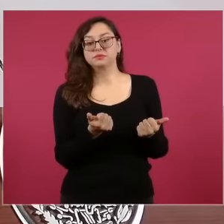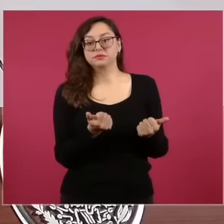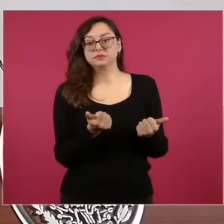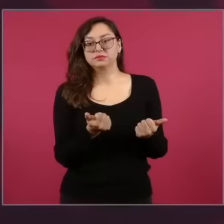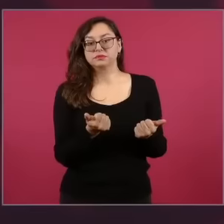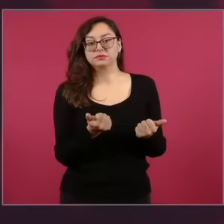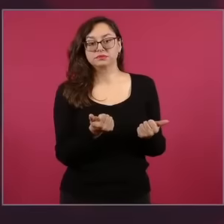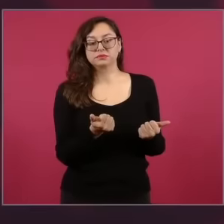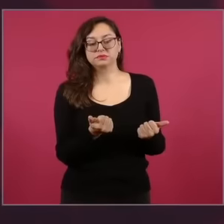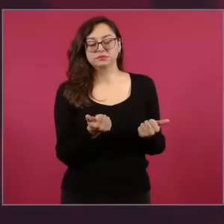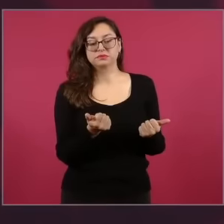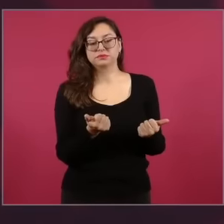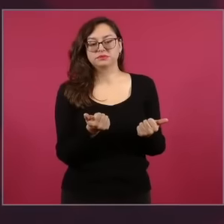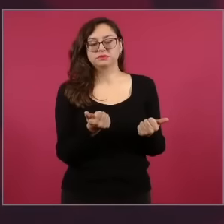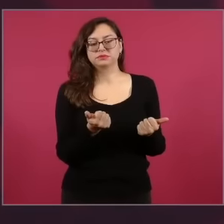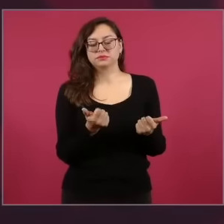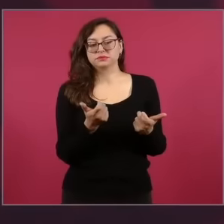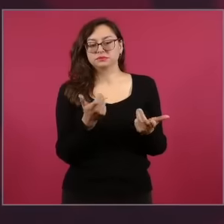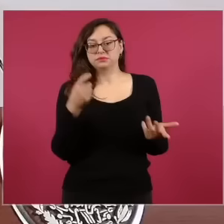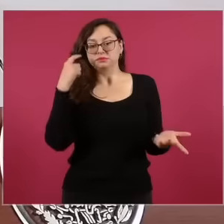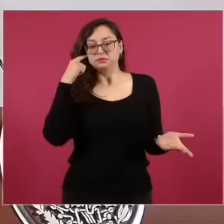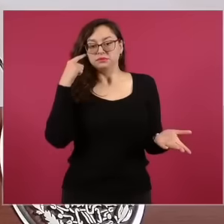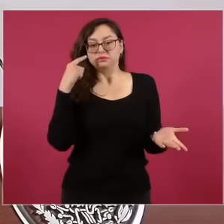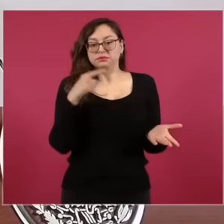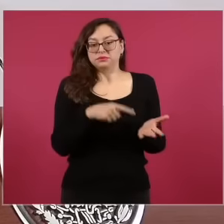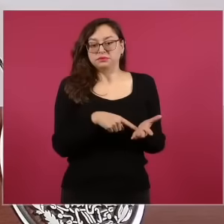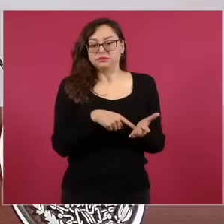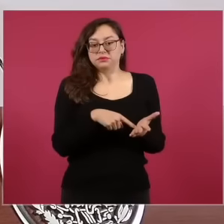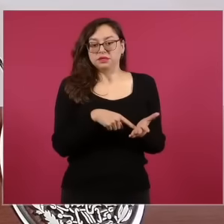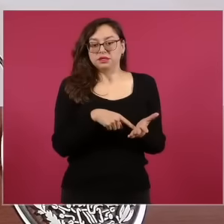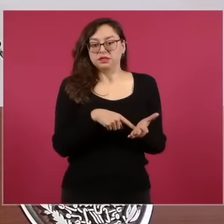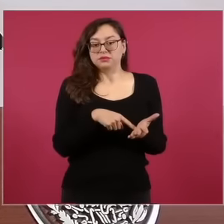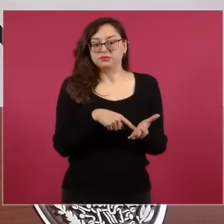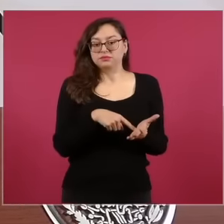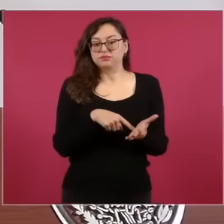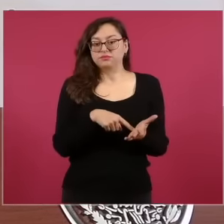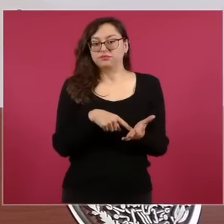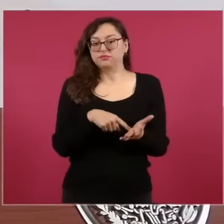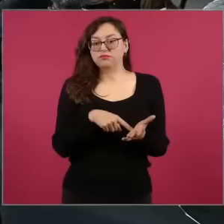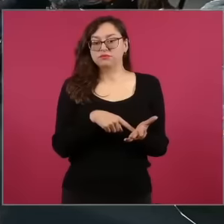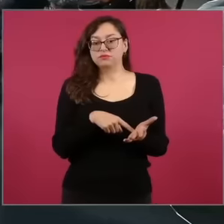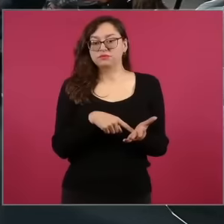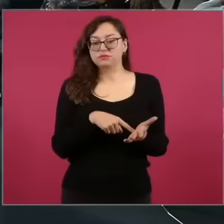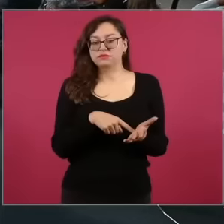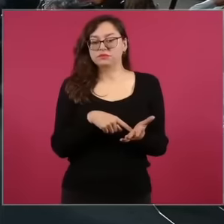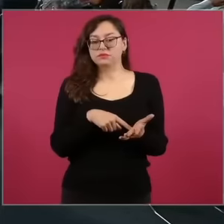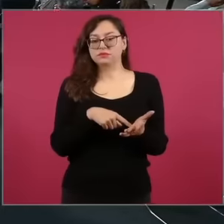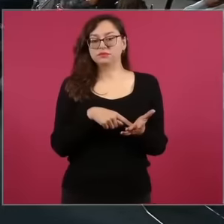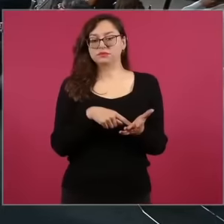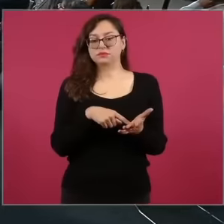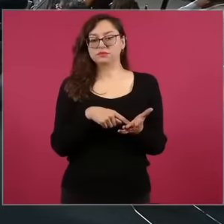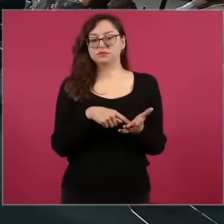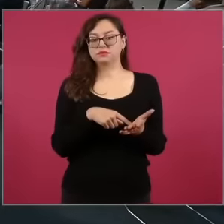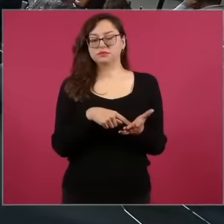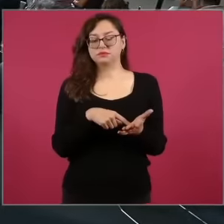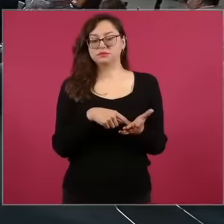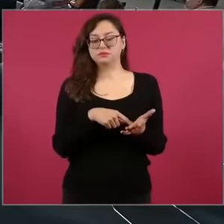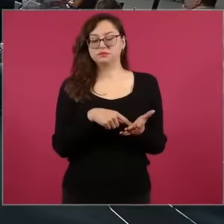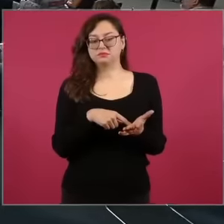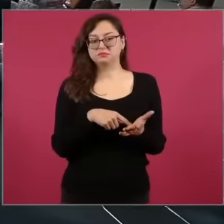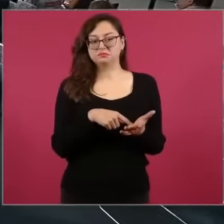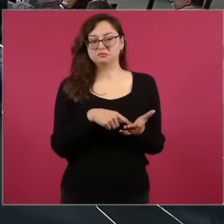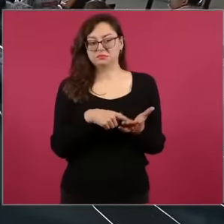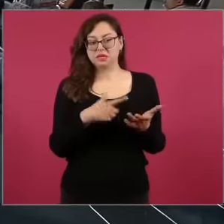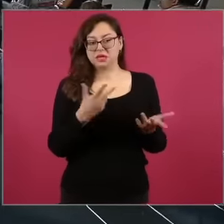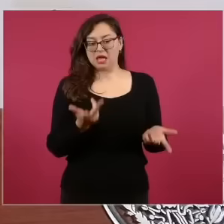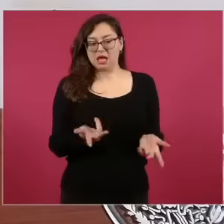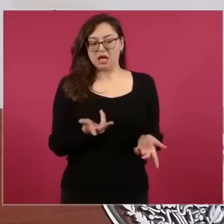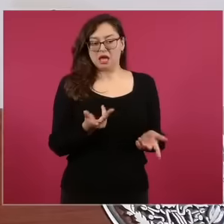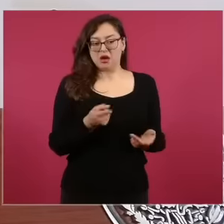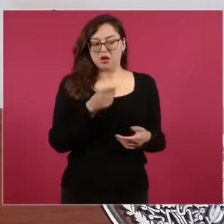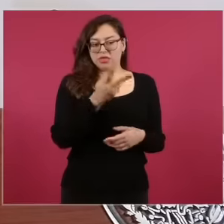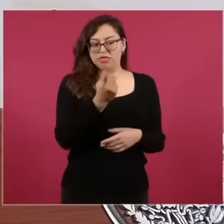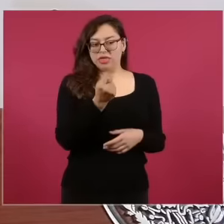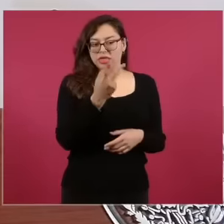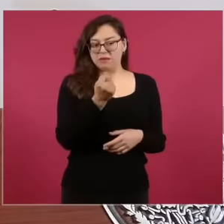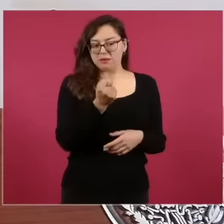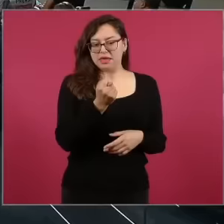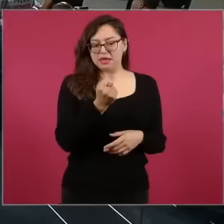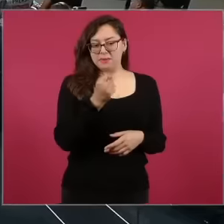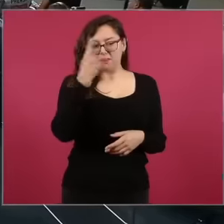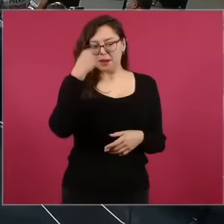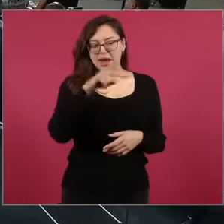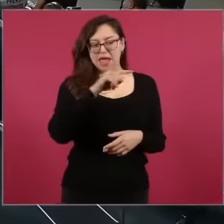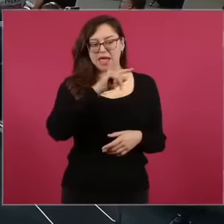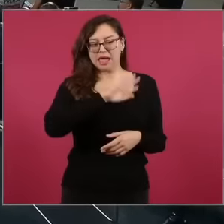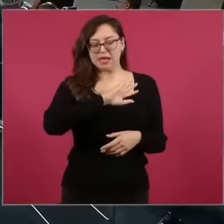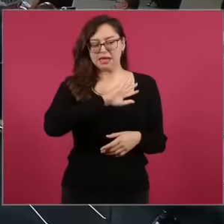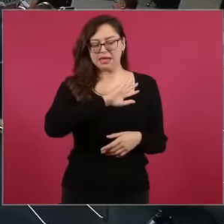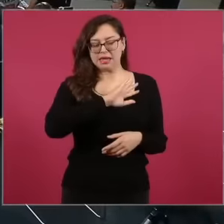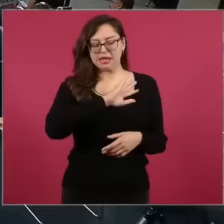a channel I think it was Hispanic c CNN in Spain in